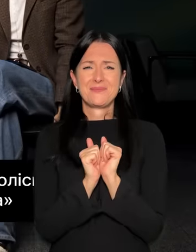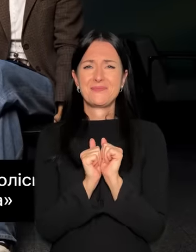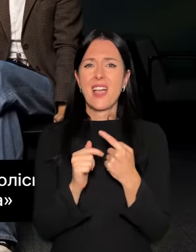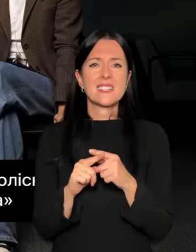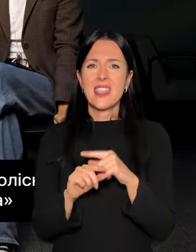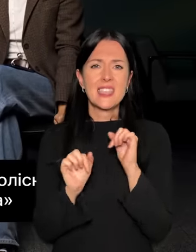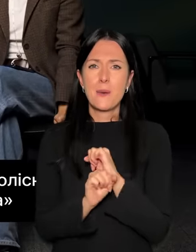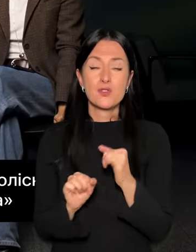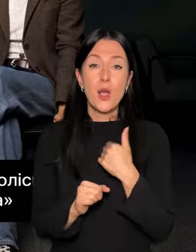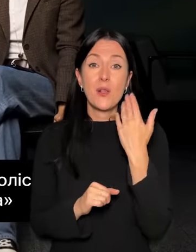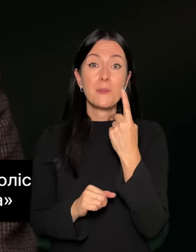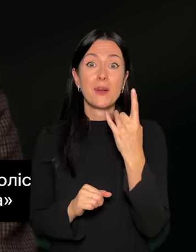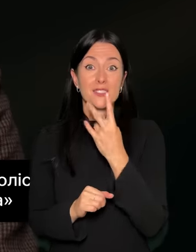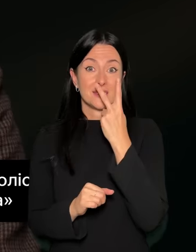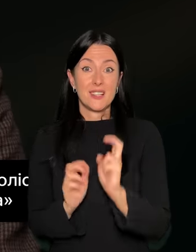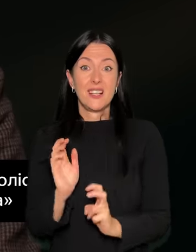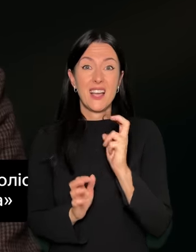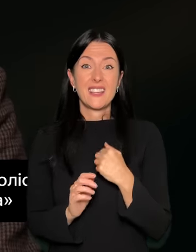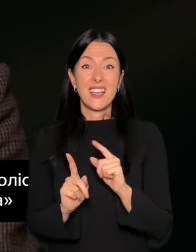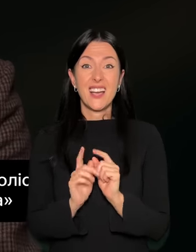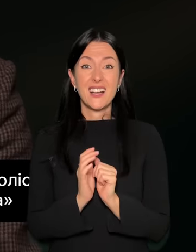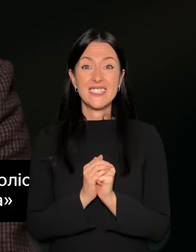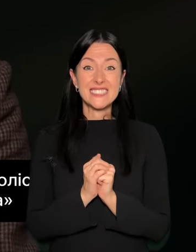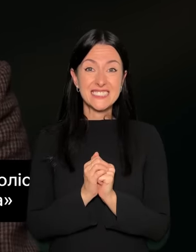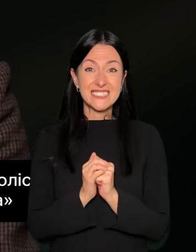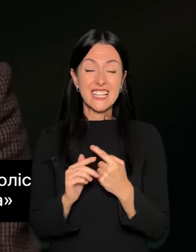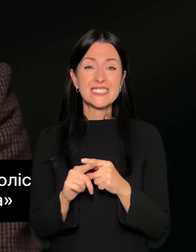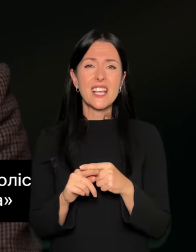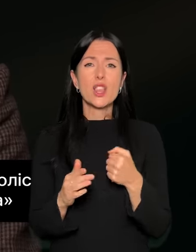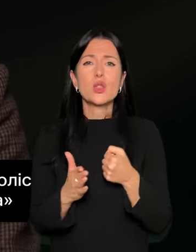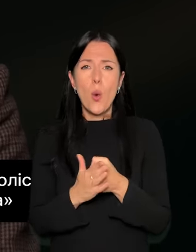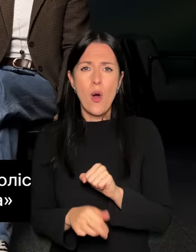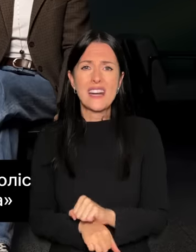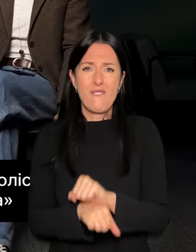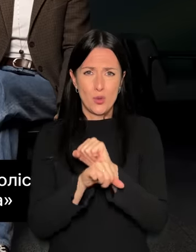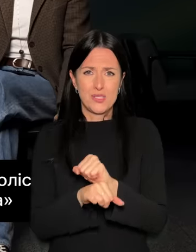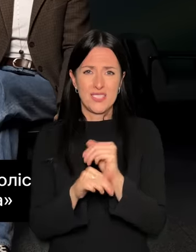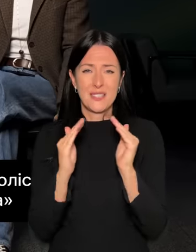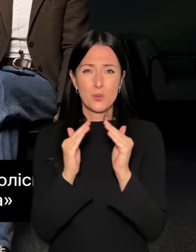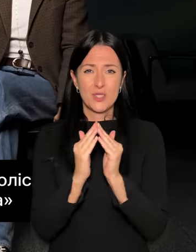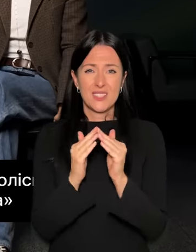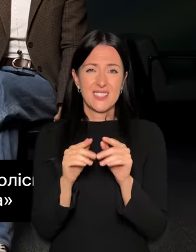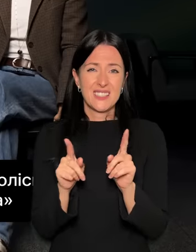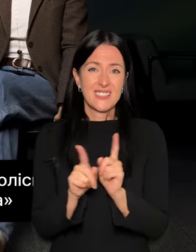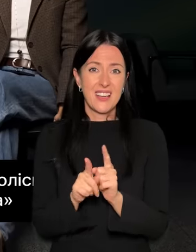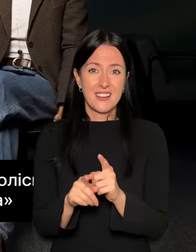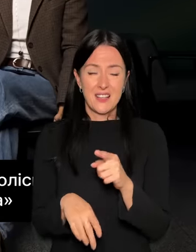And this is impossible. When I first saw it, I was shocked. T Well, it's a pre-revolutionary building. There were such elevators